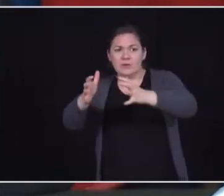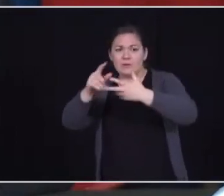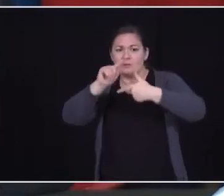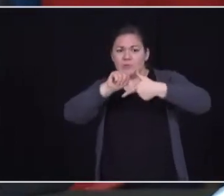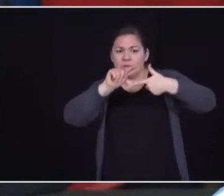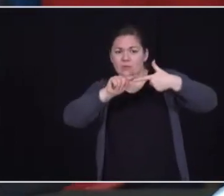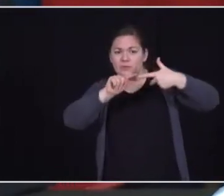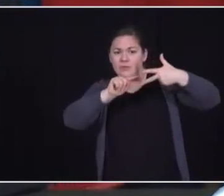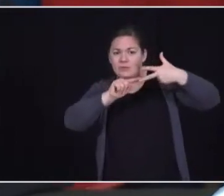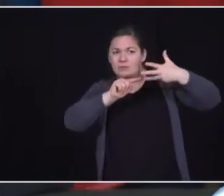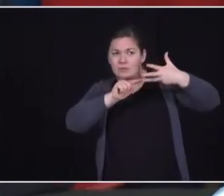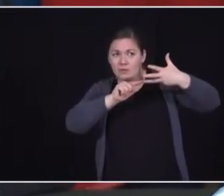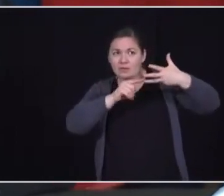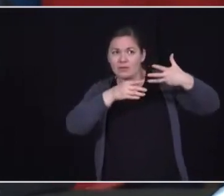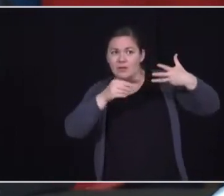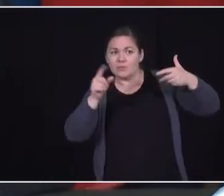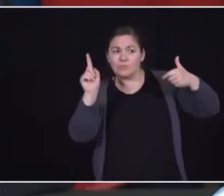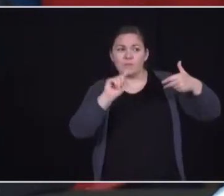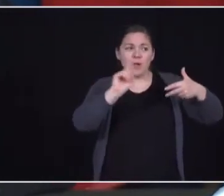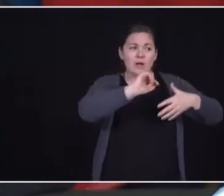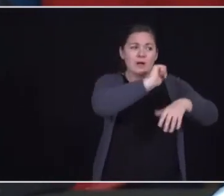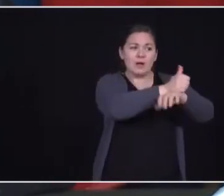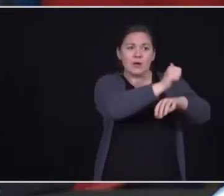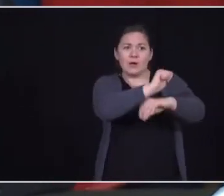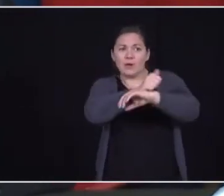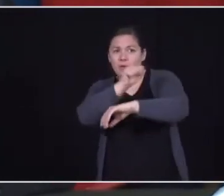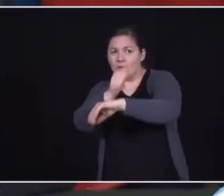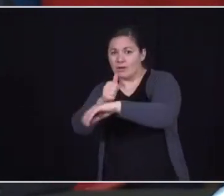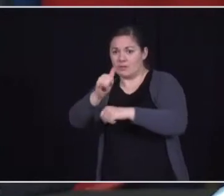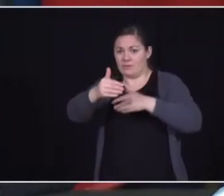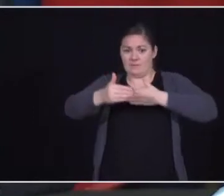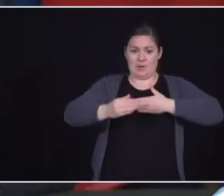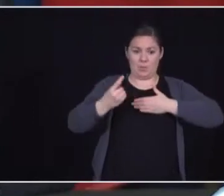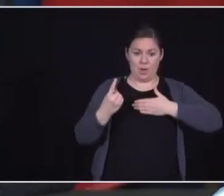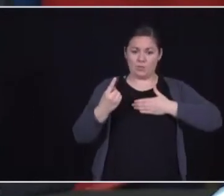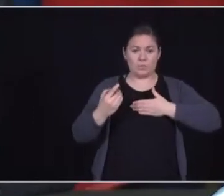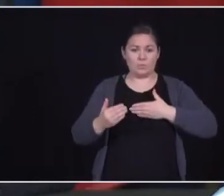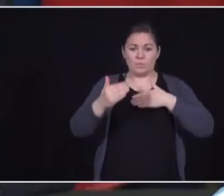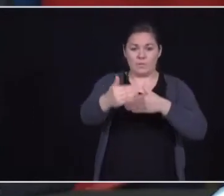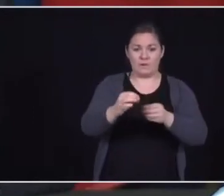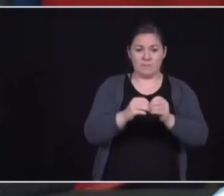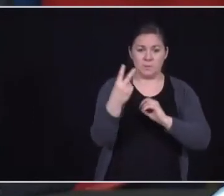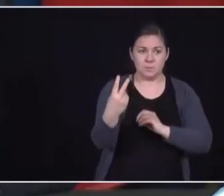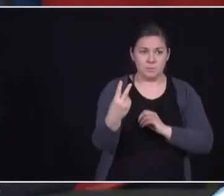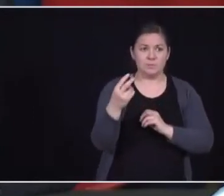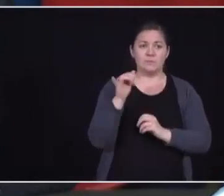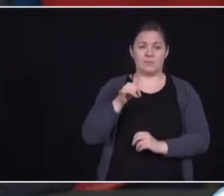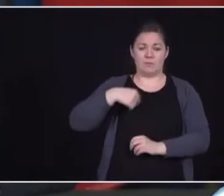public and how far in advance will we know in line. How people will know when it's their turn??